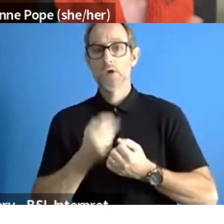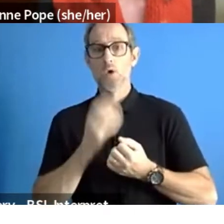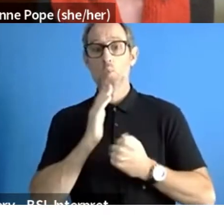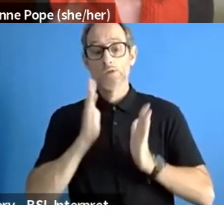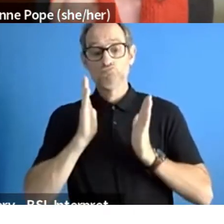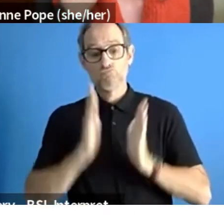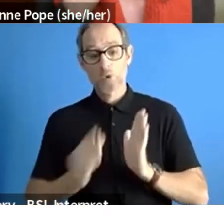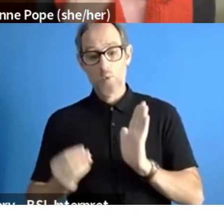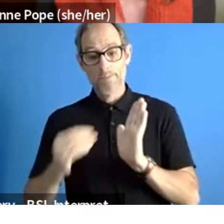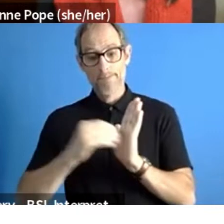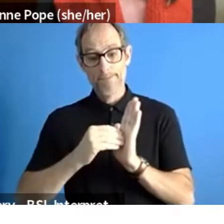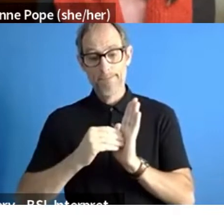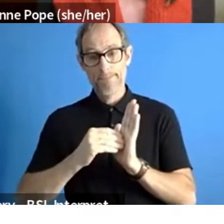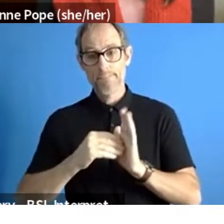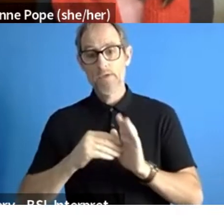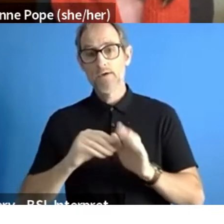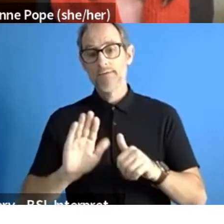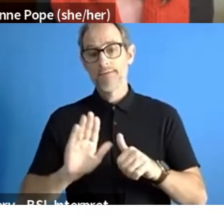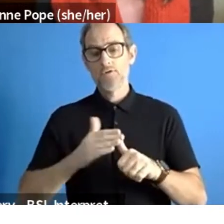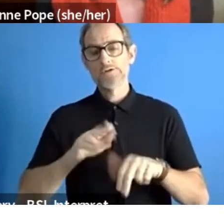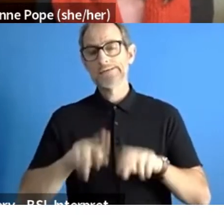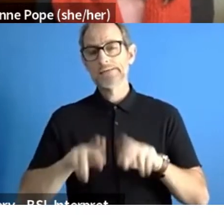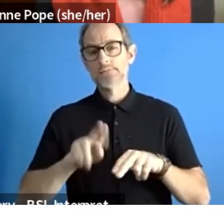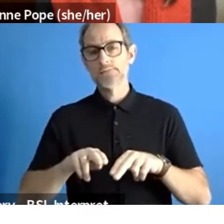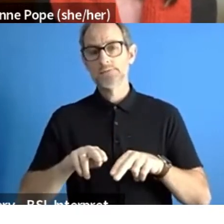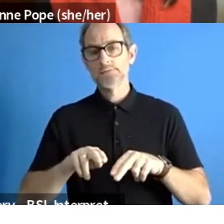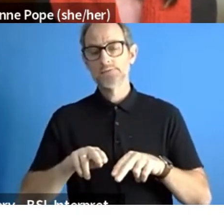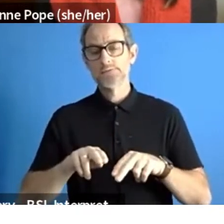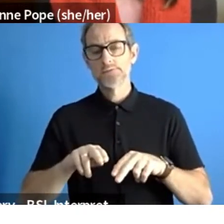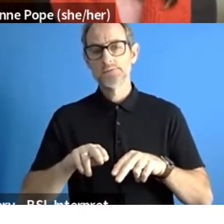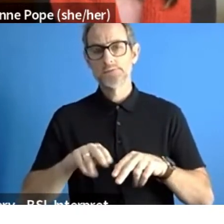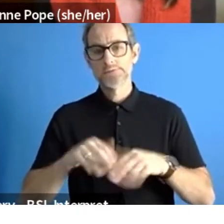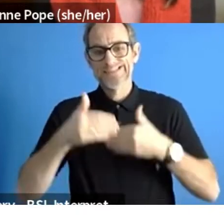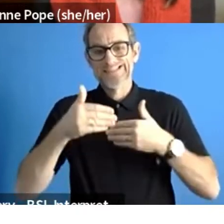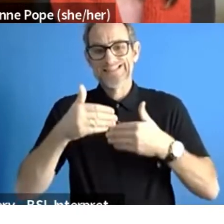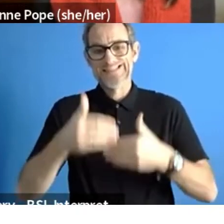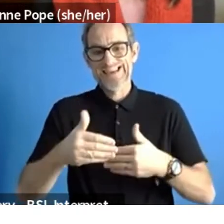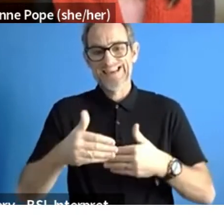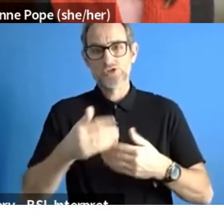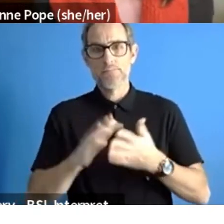The first assessment stage was a self-certification, so asking the